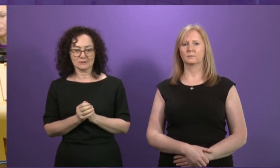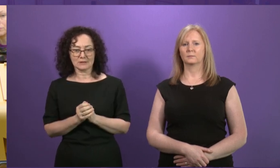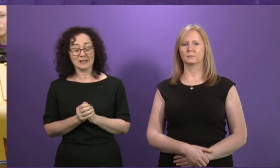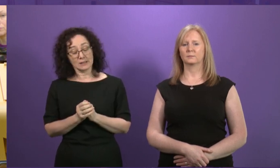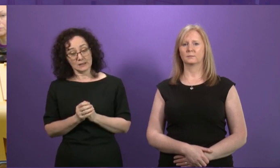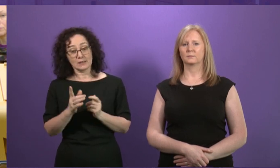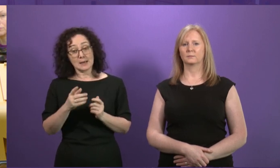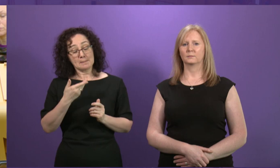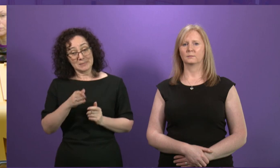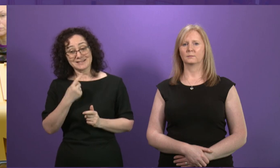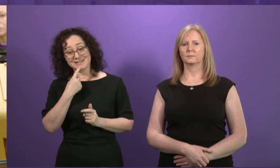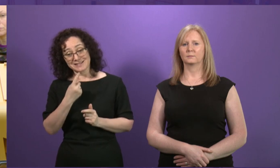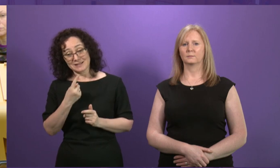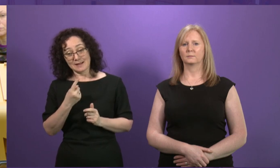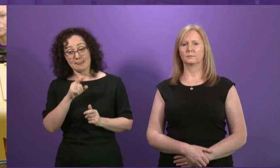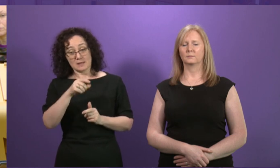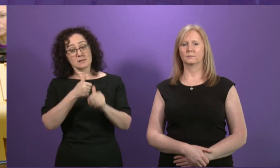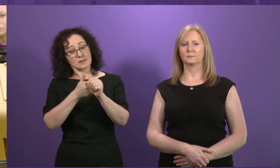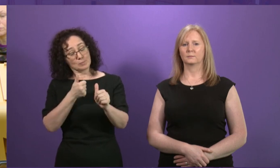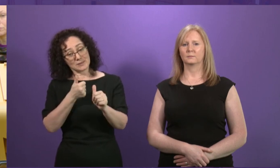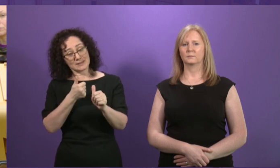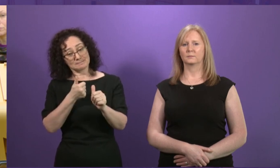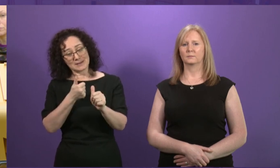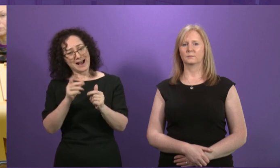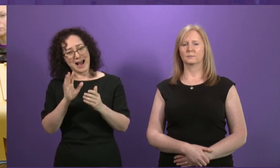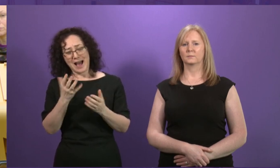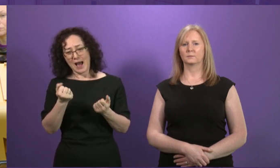in relation to securing other contracts. I want the Scottish Government to work with